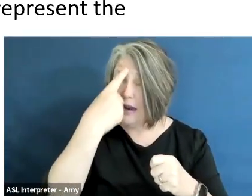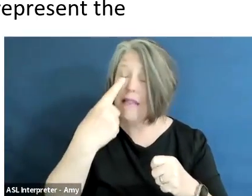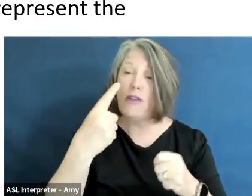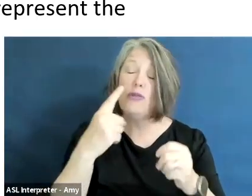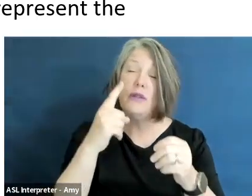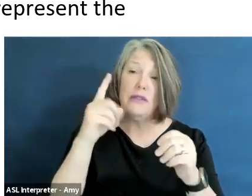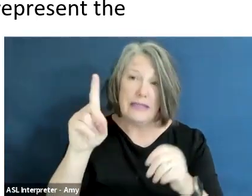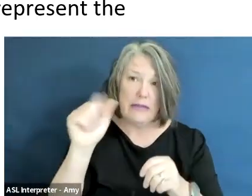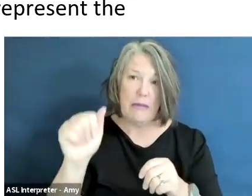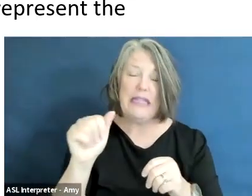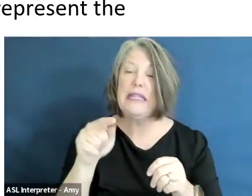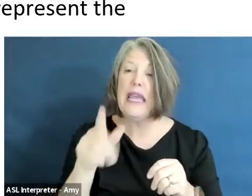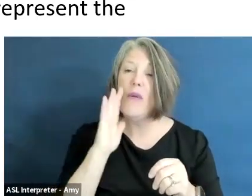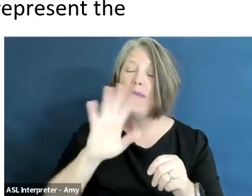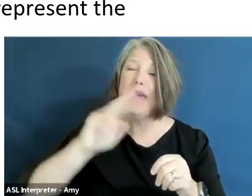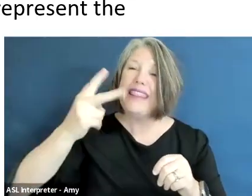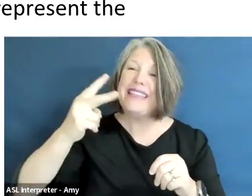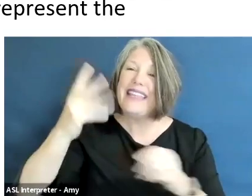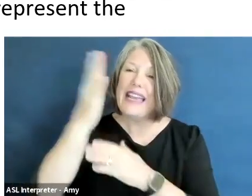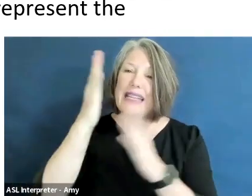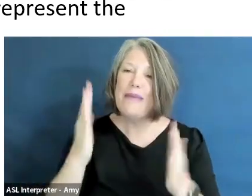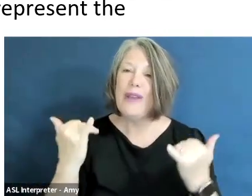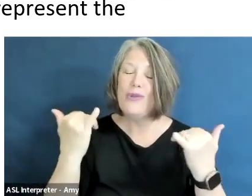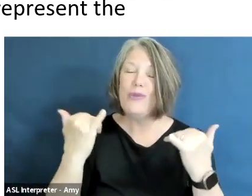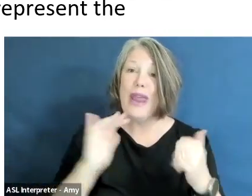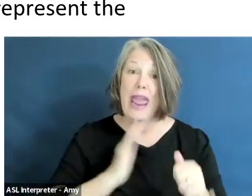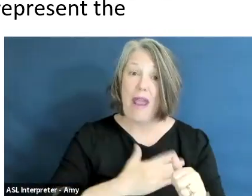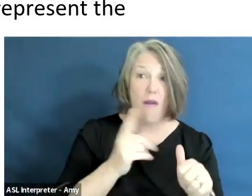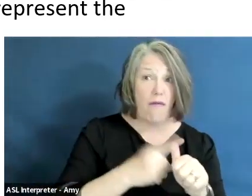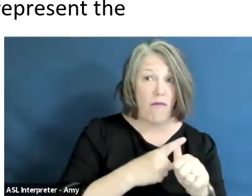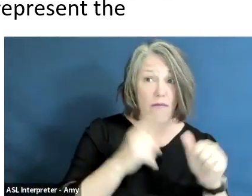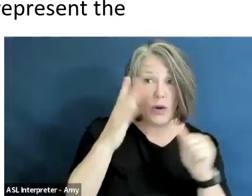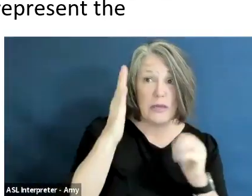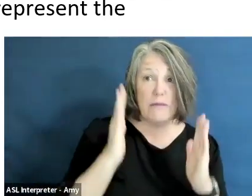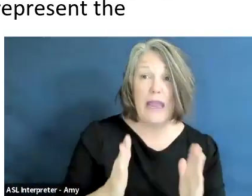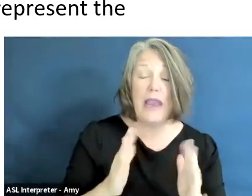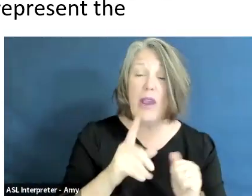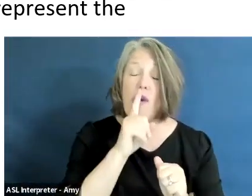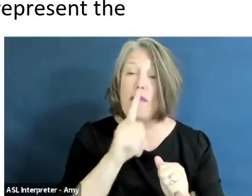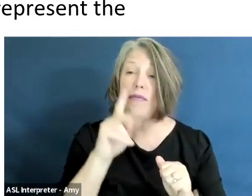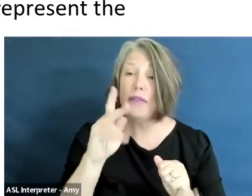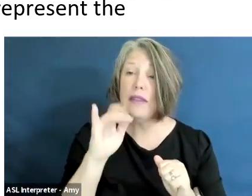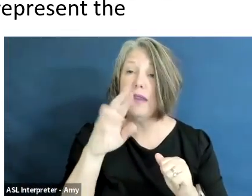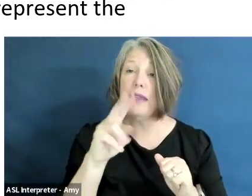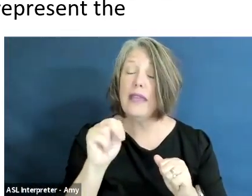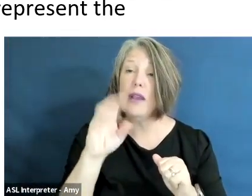He will be our second speaker today. Our first speaker is Kieran O'Brien Kern,